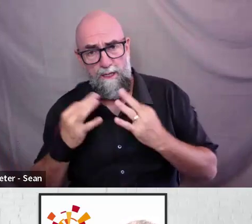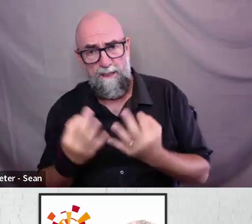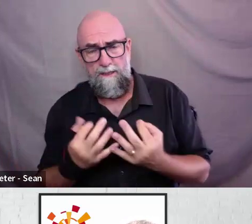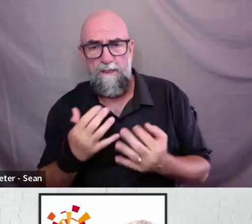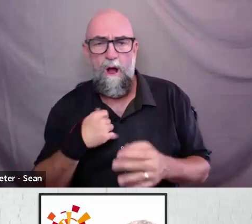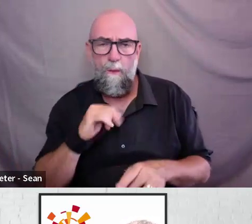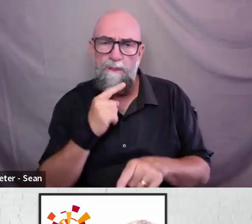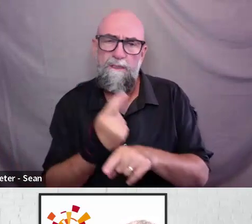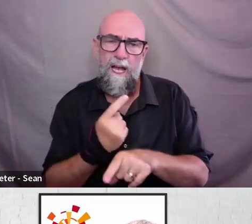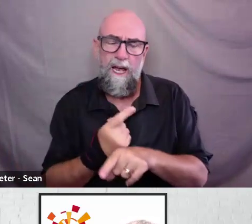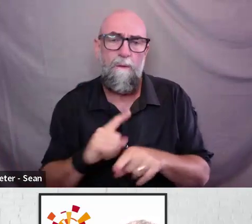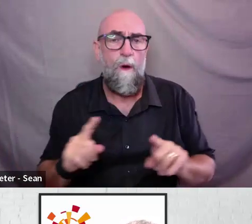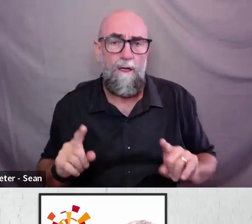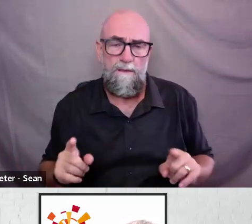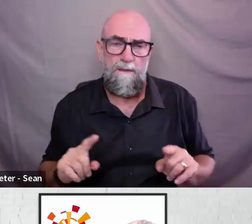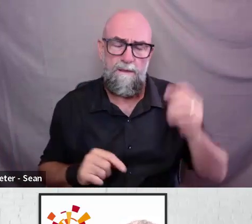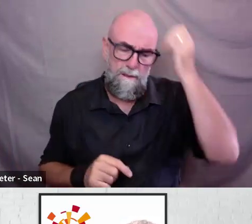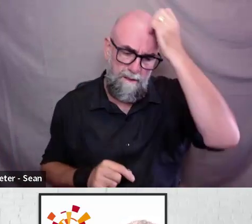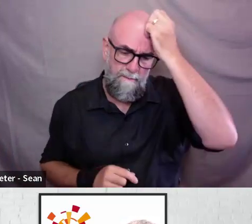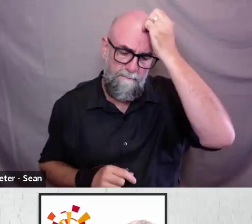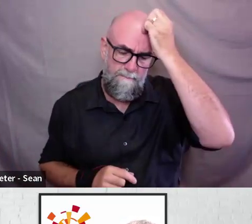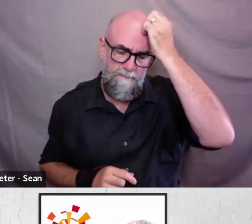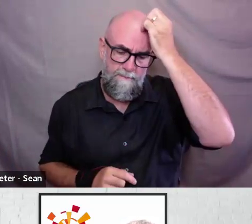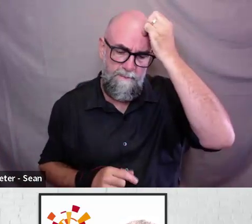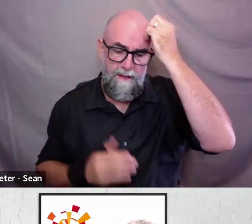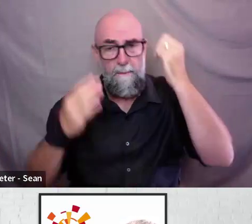I am not sure if any studies have been